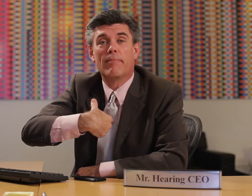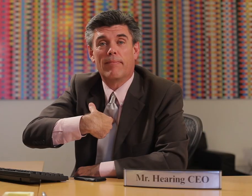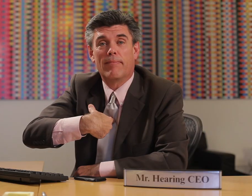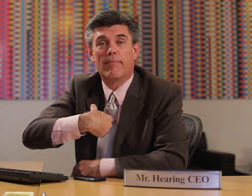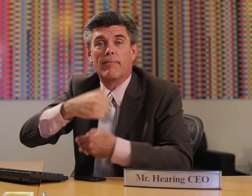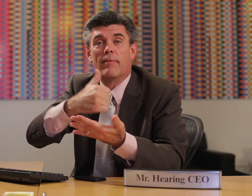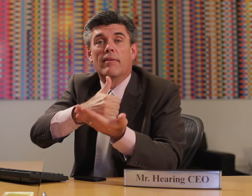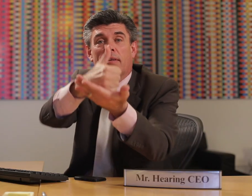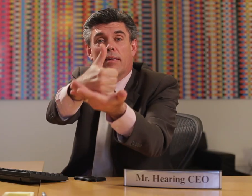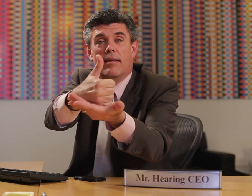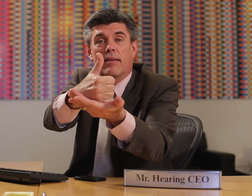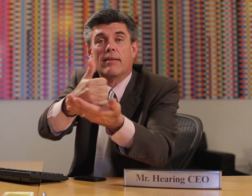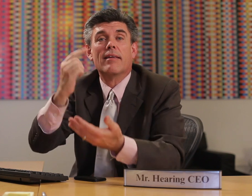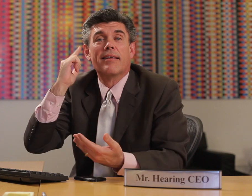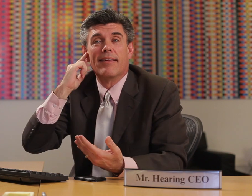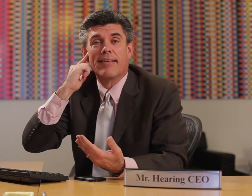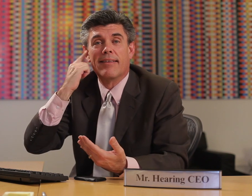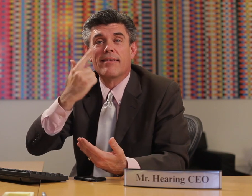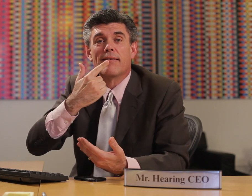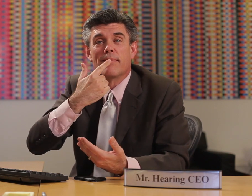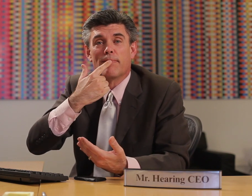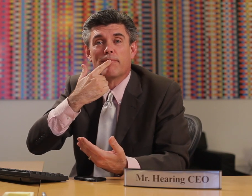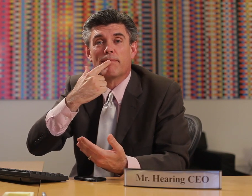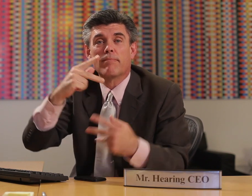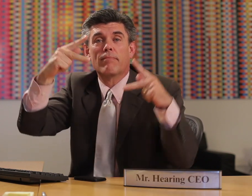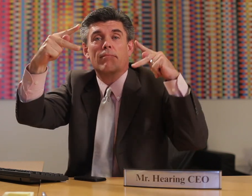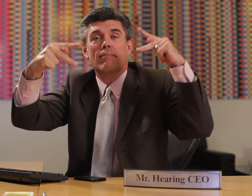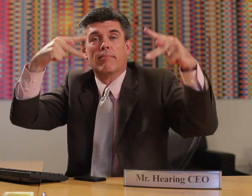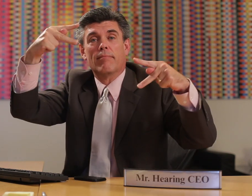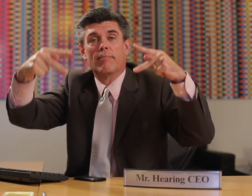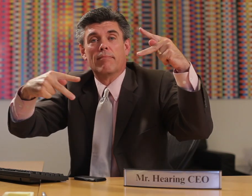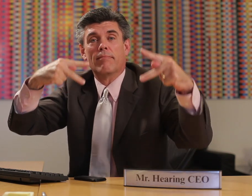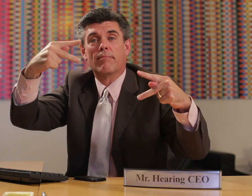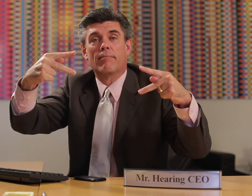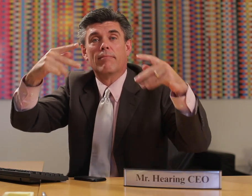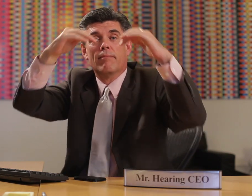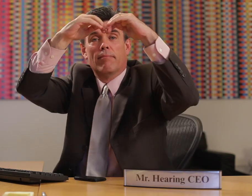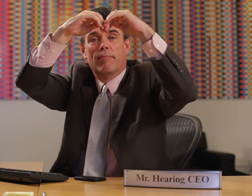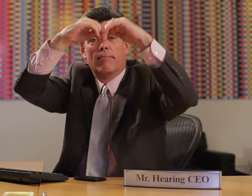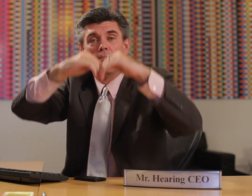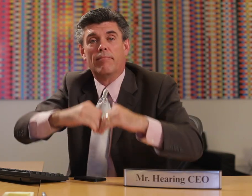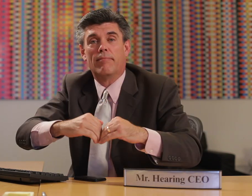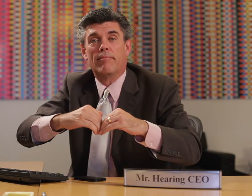I... Help... Deaf... People... Break down...